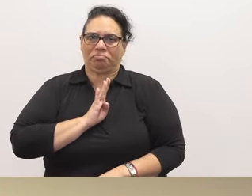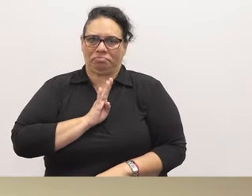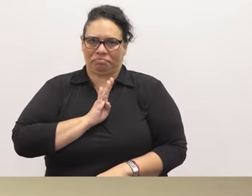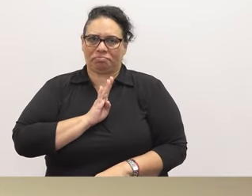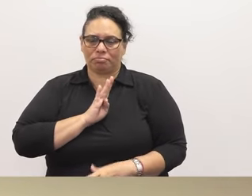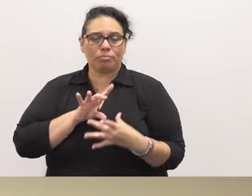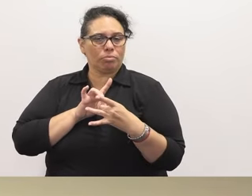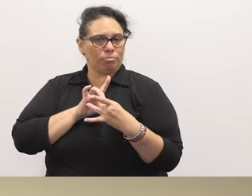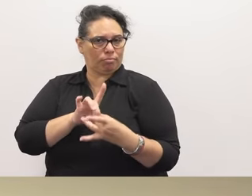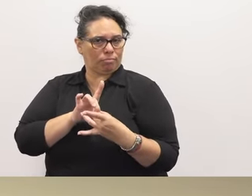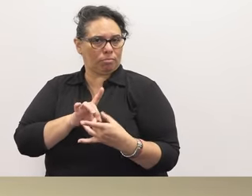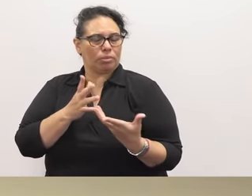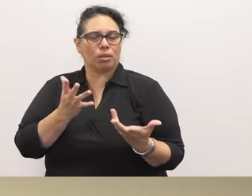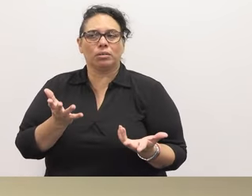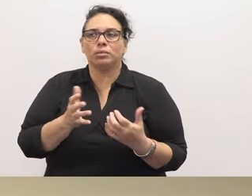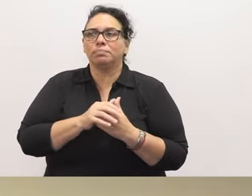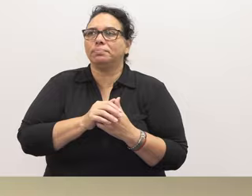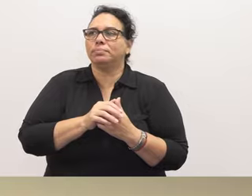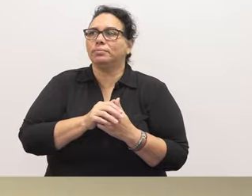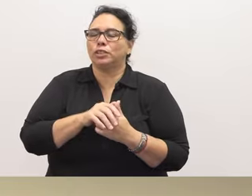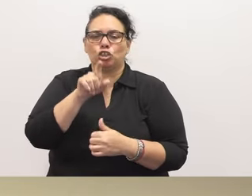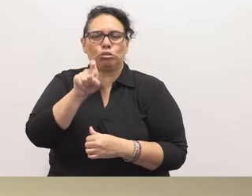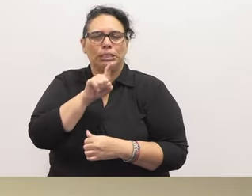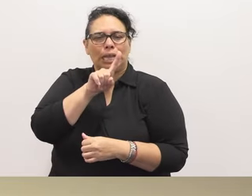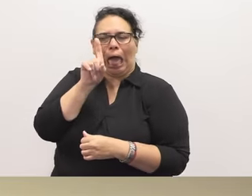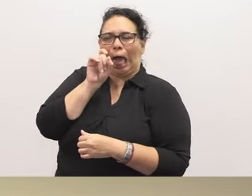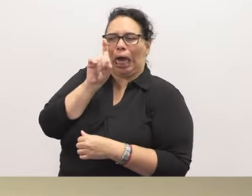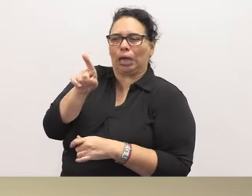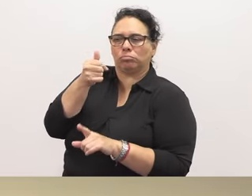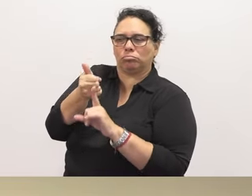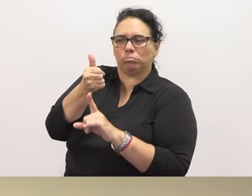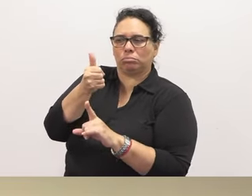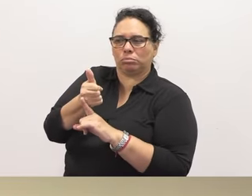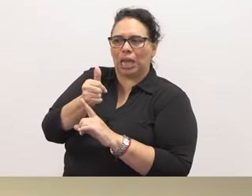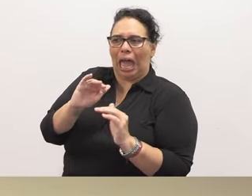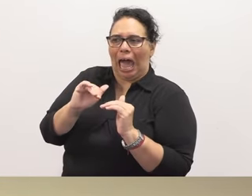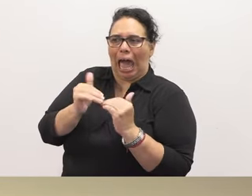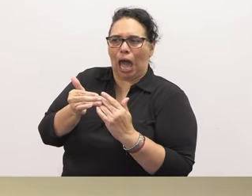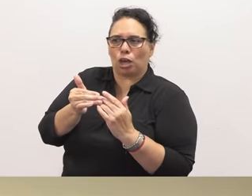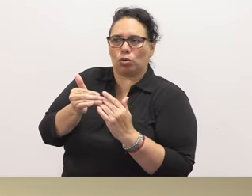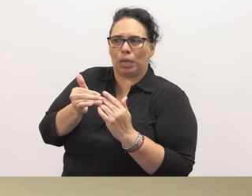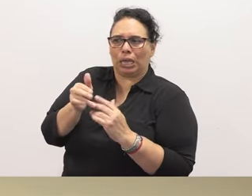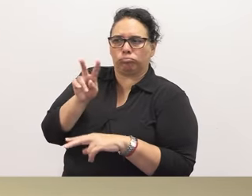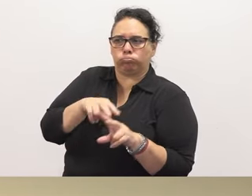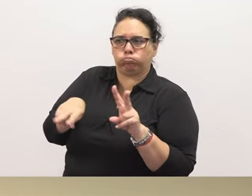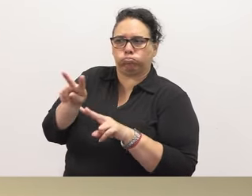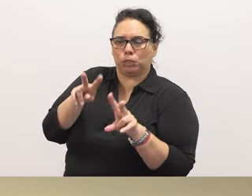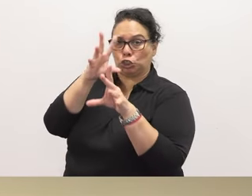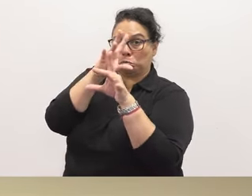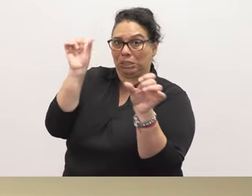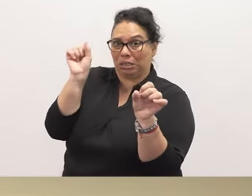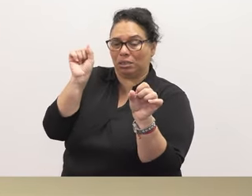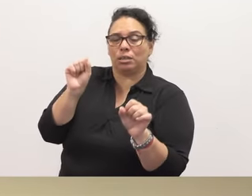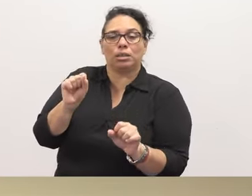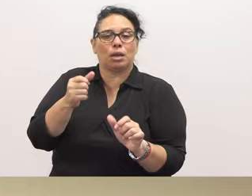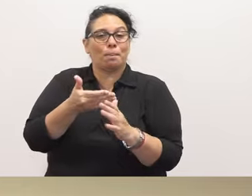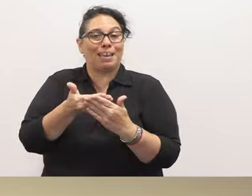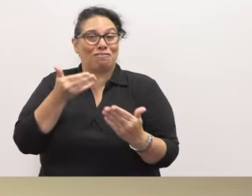And so part of what that looks like is you've gotta be asking yourself the question, how do we evaluate our superintendent, as I mentioned, but before you evaluate your superintendent,